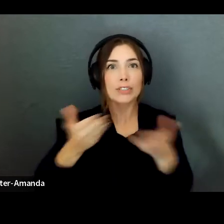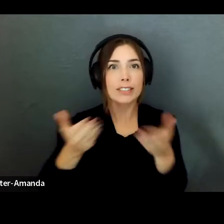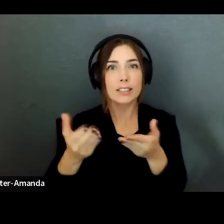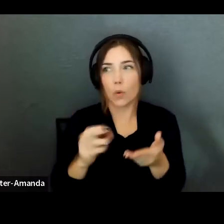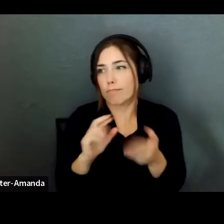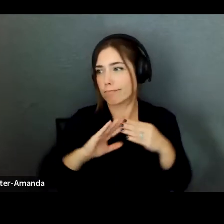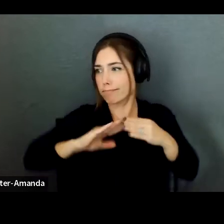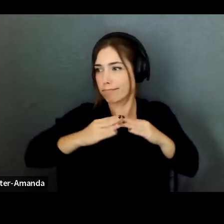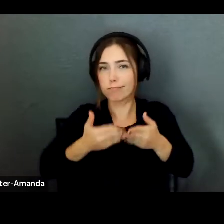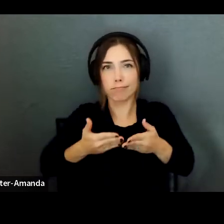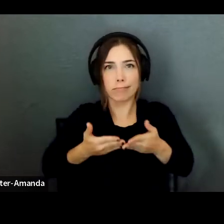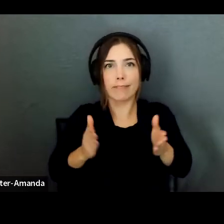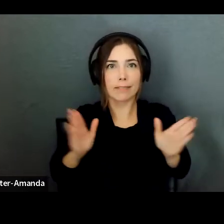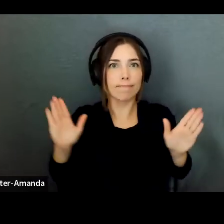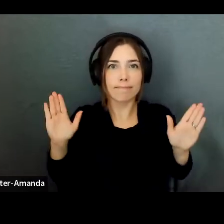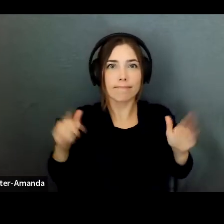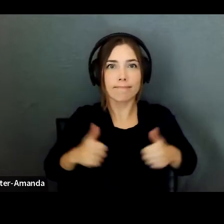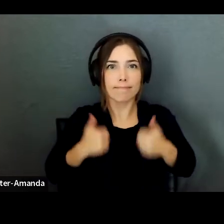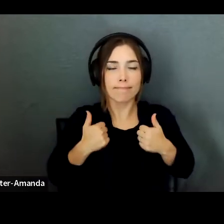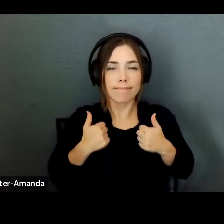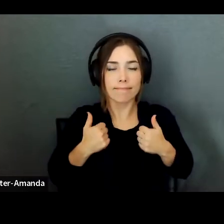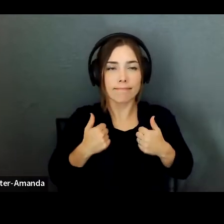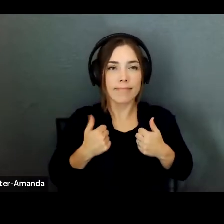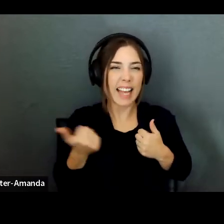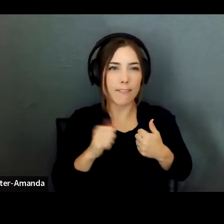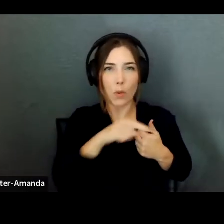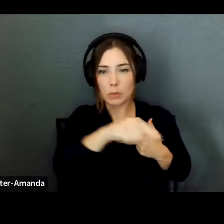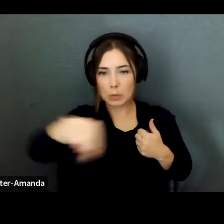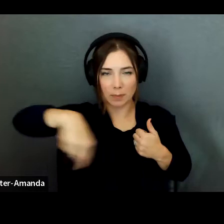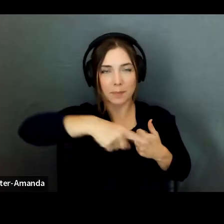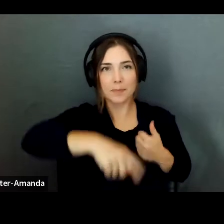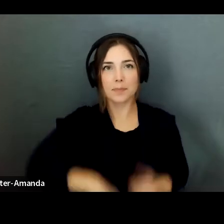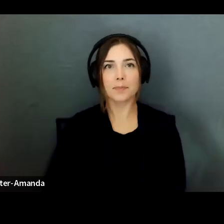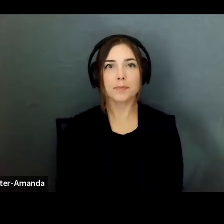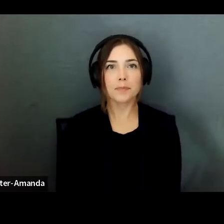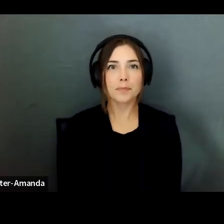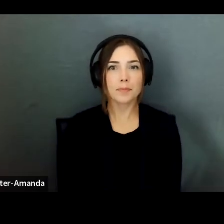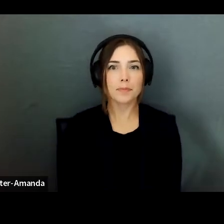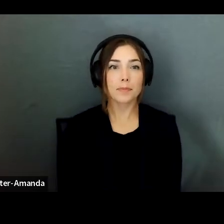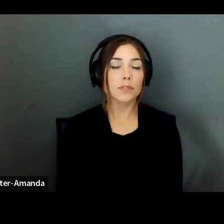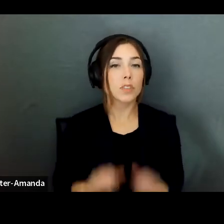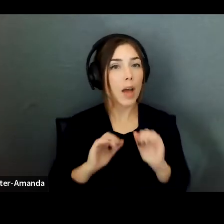So it another role or another piece of the work that SILCK can get engaged in and that